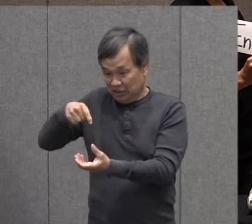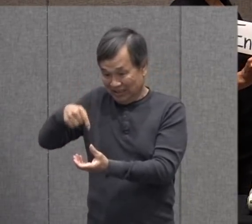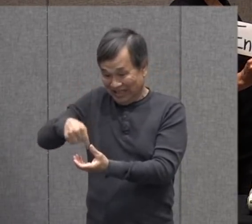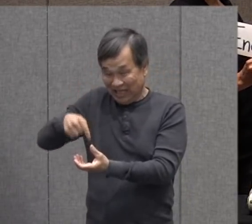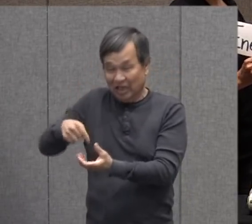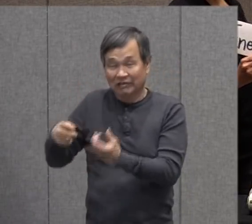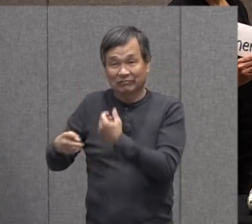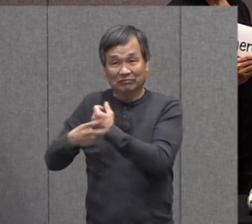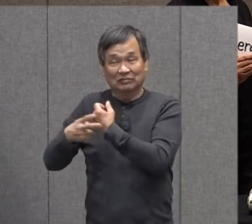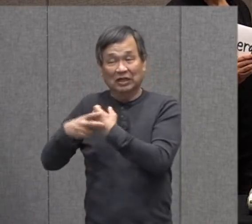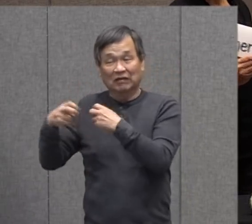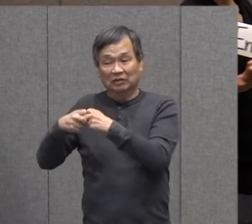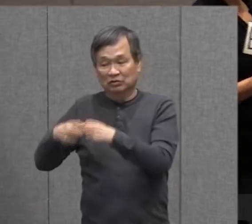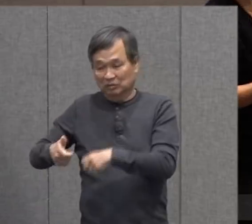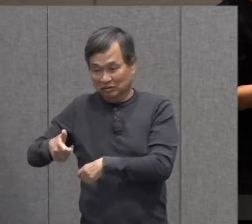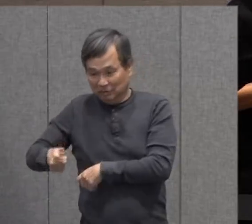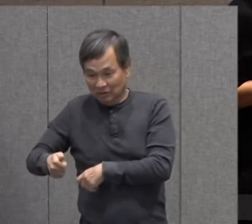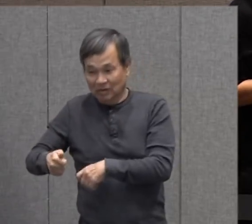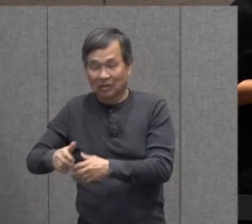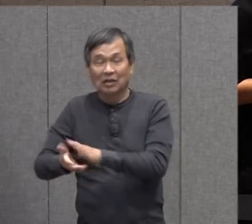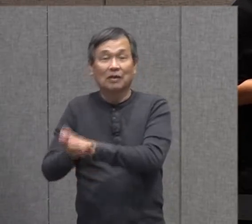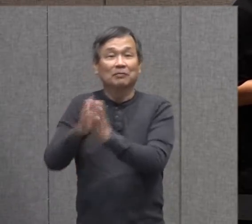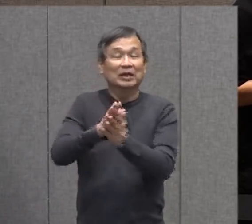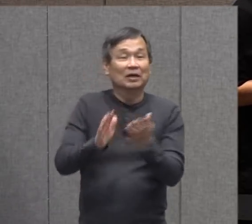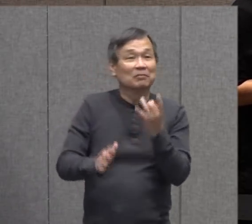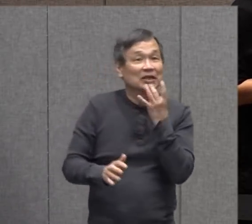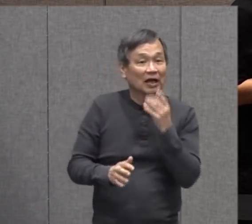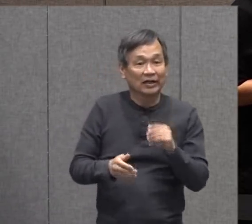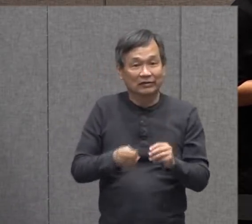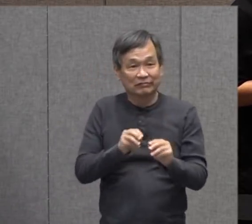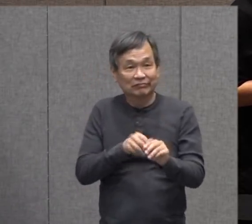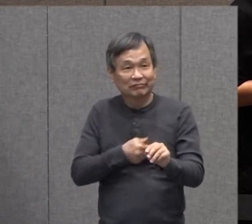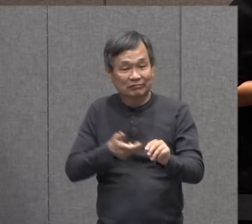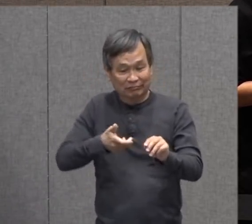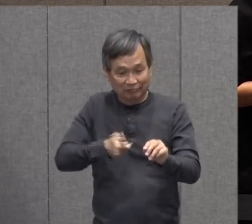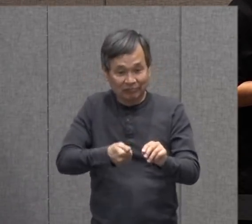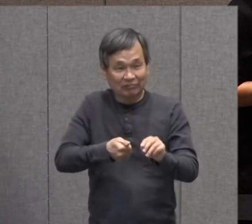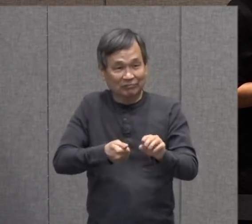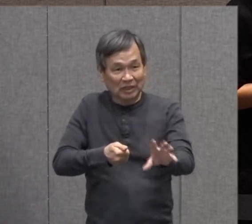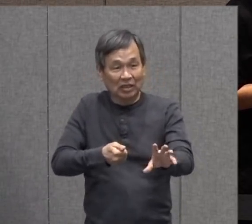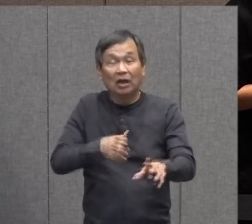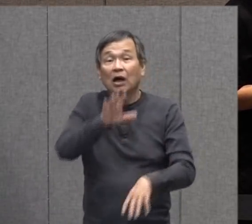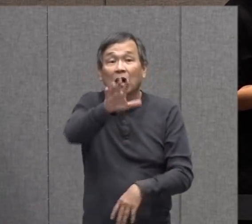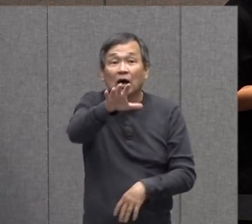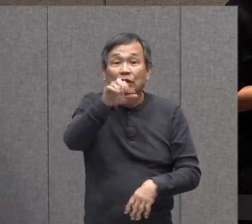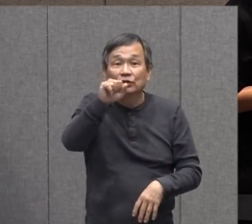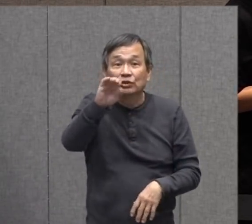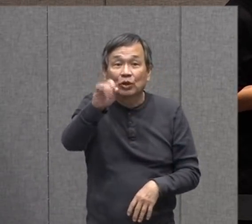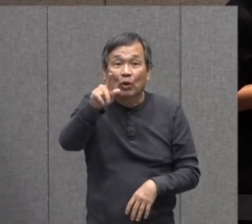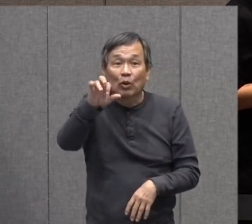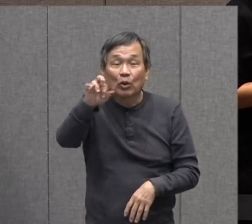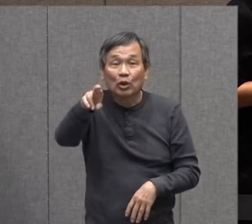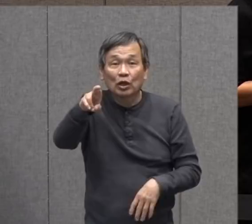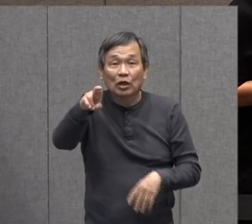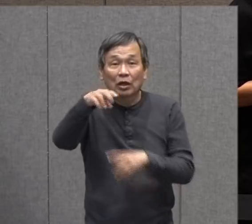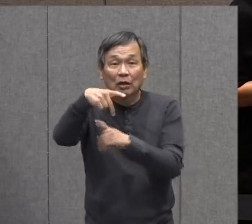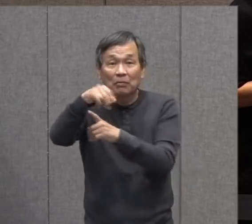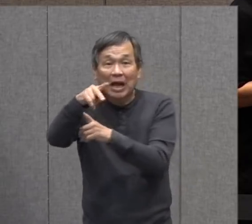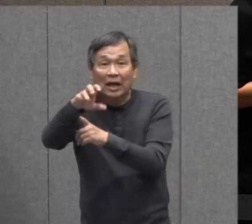Another example can be that a solar panel uses sunlight and converts it to electrical energy.